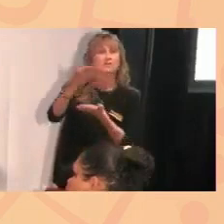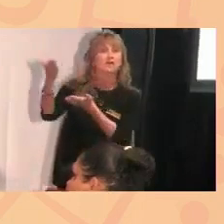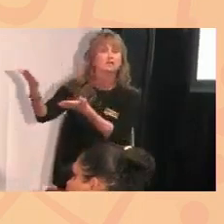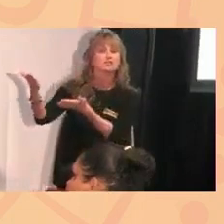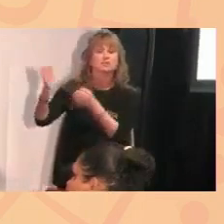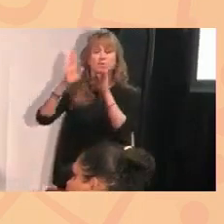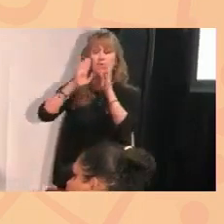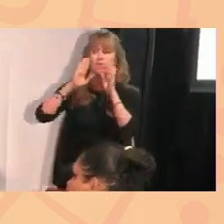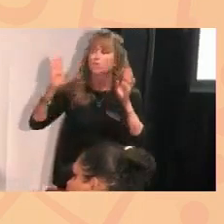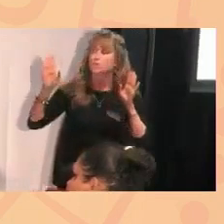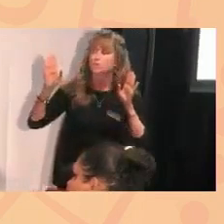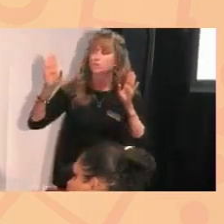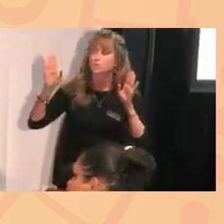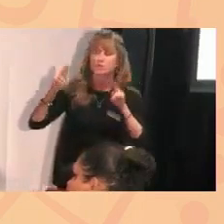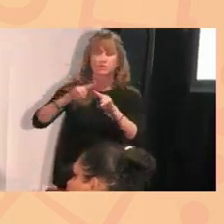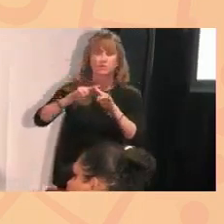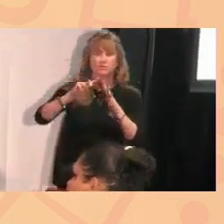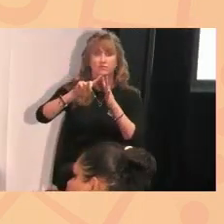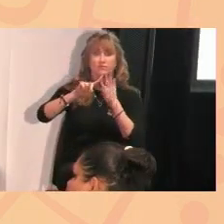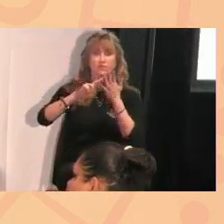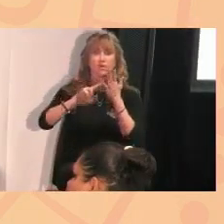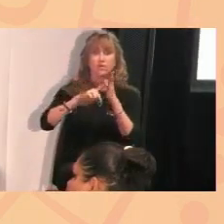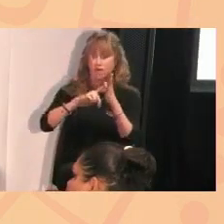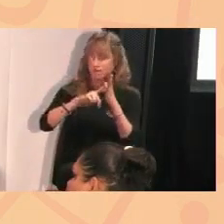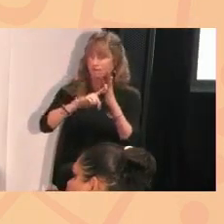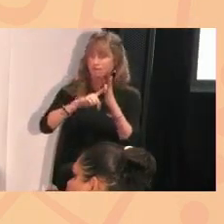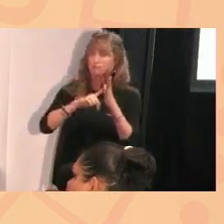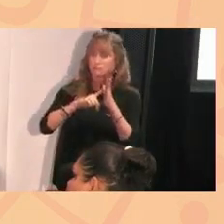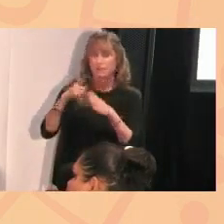This one's going to be a cracker. I absolutely adore everyone on this panel,